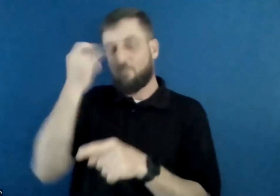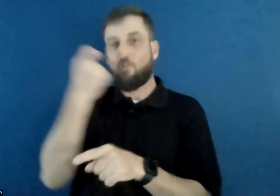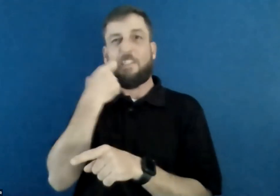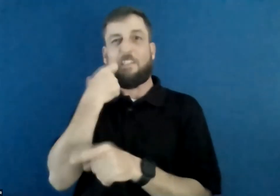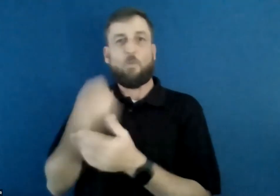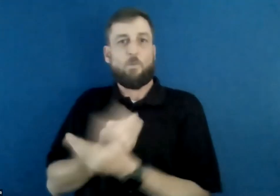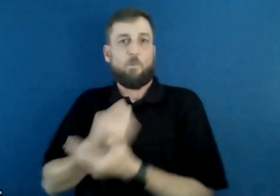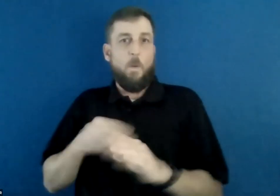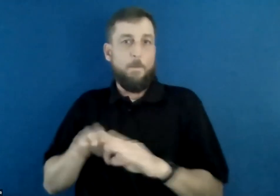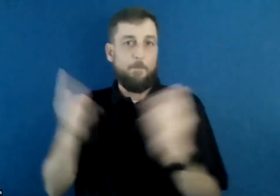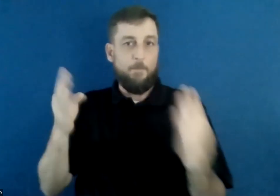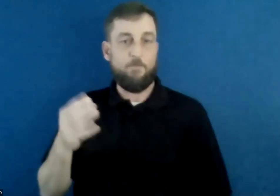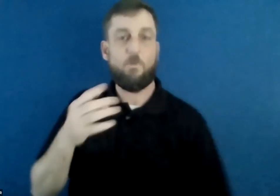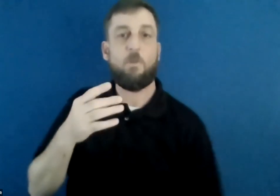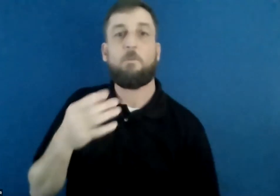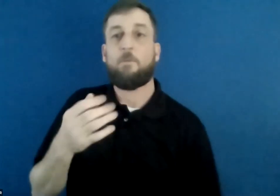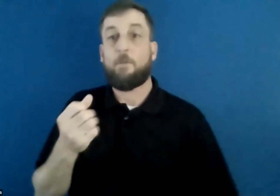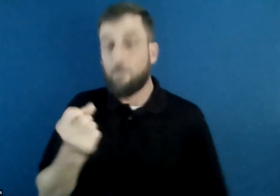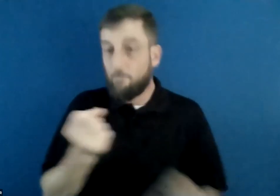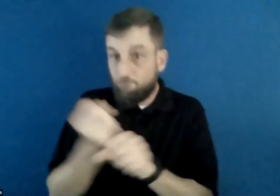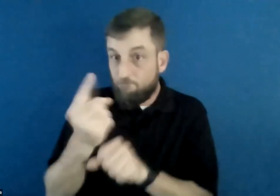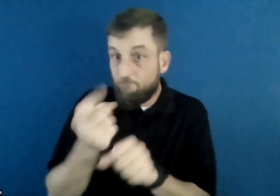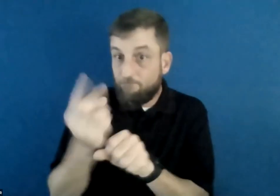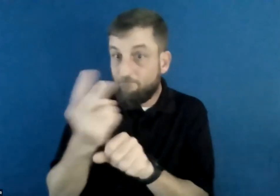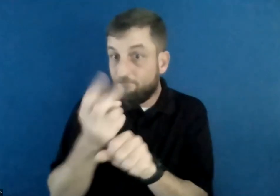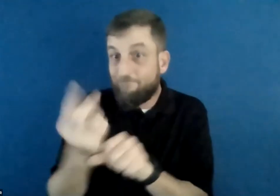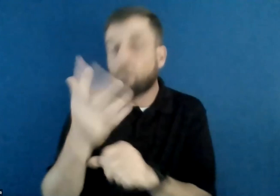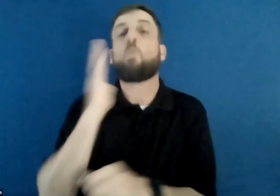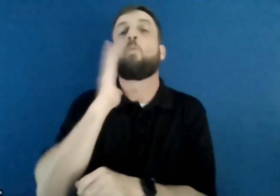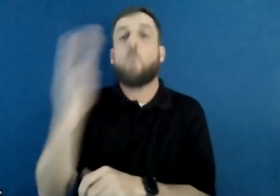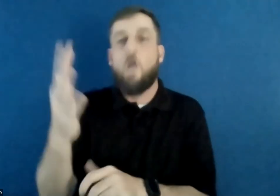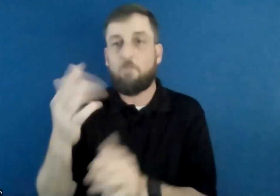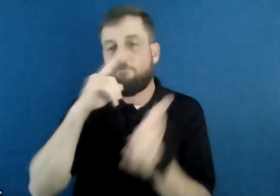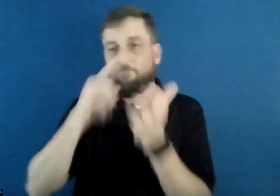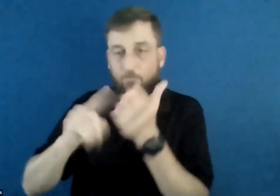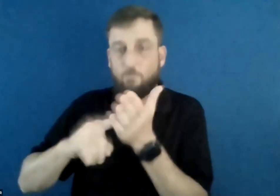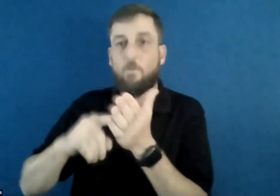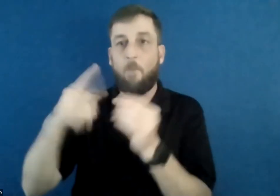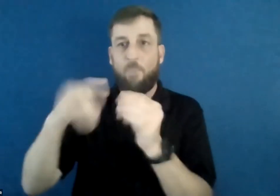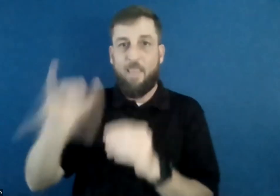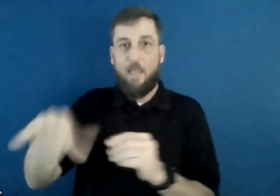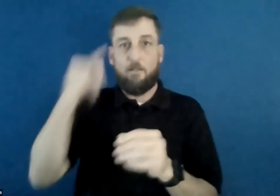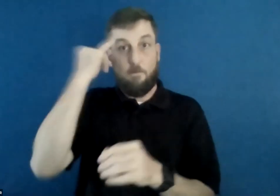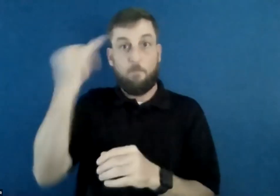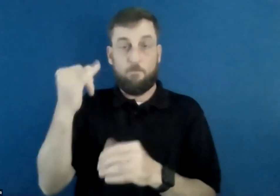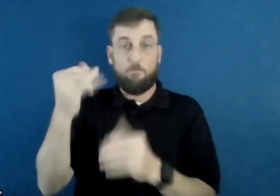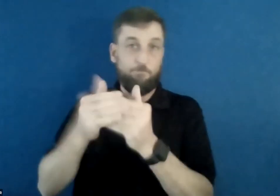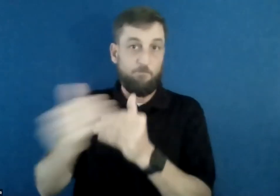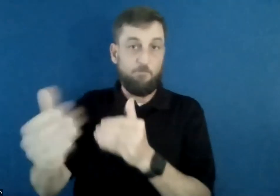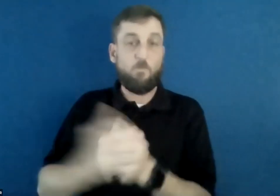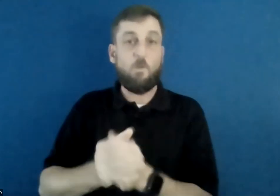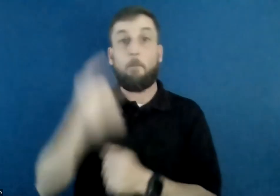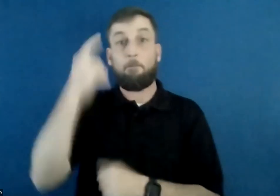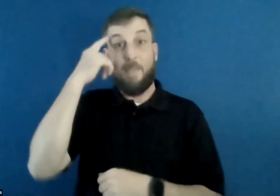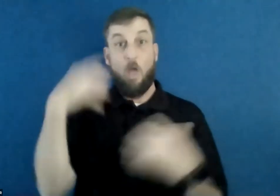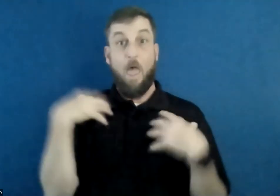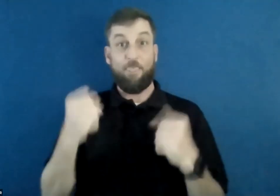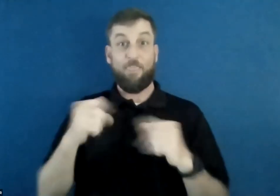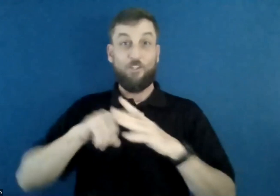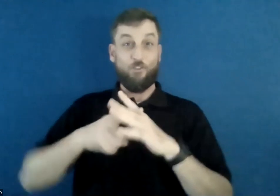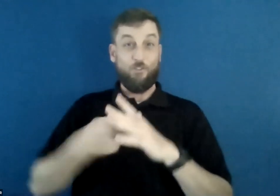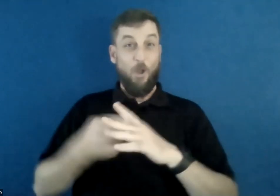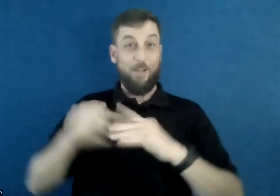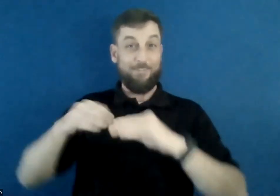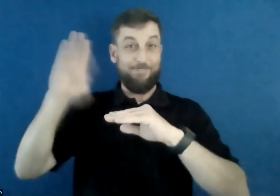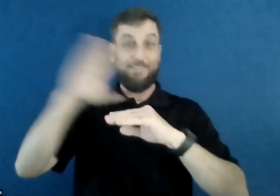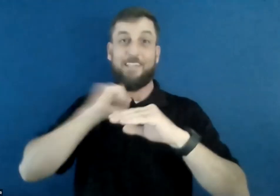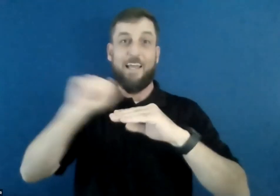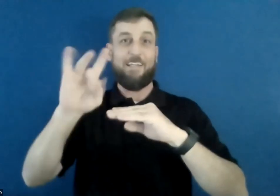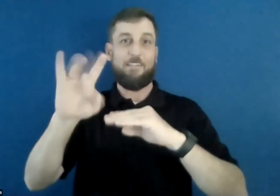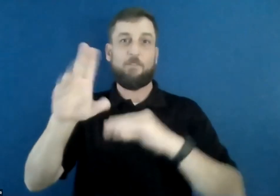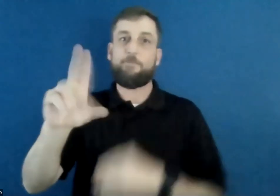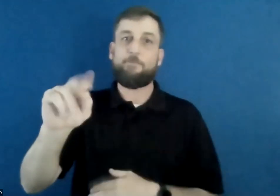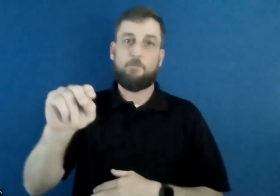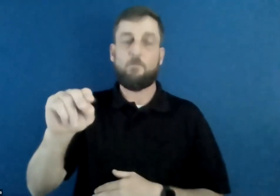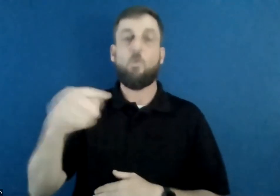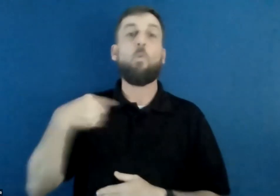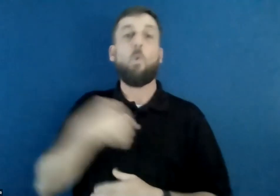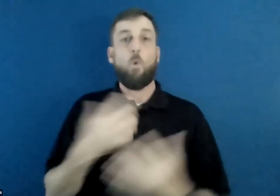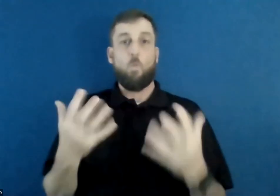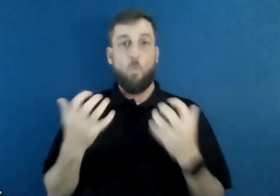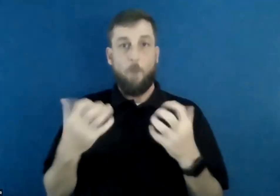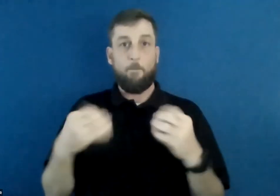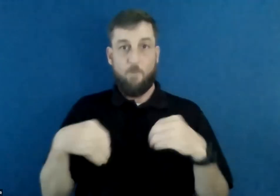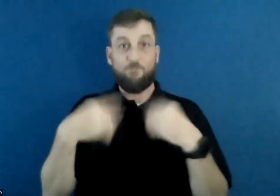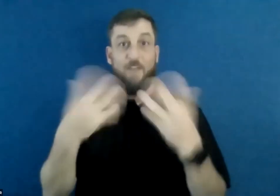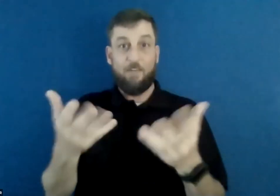So, in the cup in the coming years we will revisit that topic but that is something that we really want to get into because we know that mental health doesn't start at office at eight teams so we want to be able to provide some, some type of services